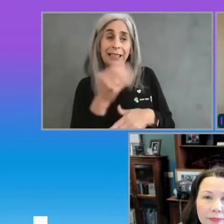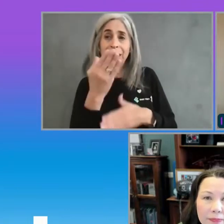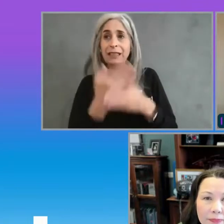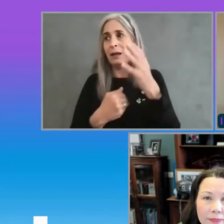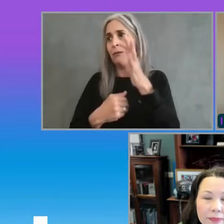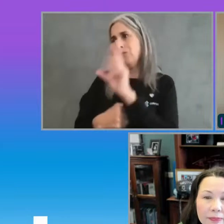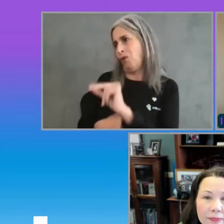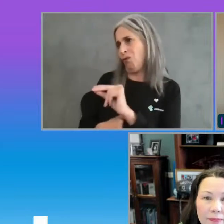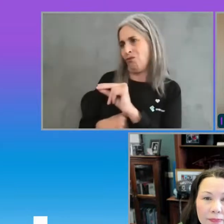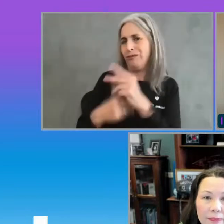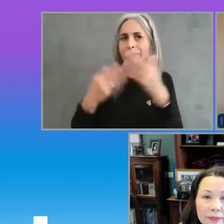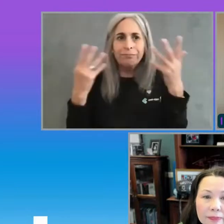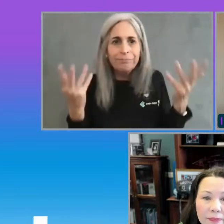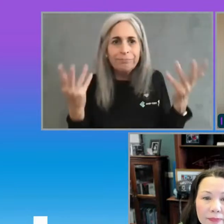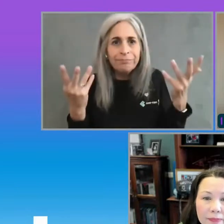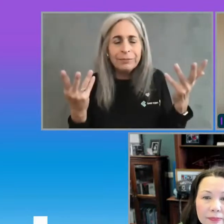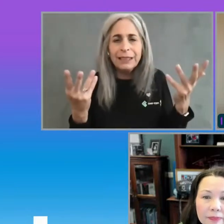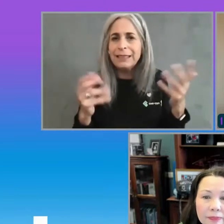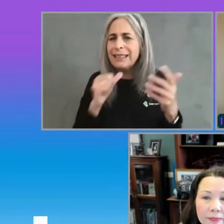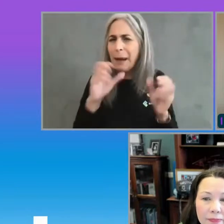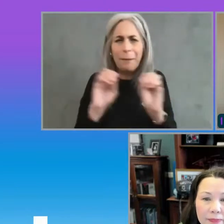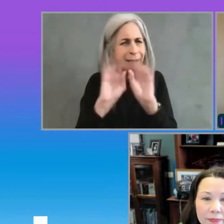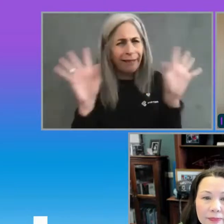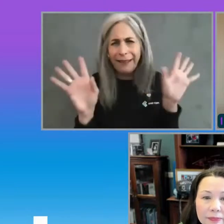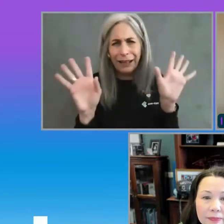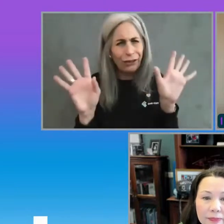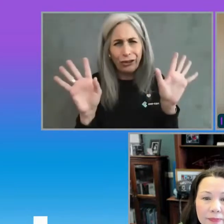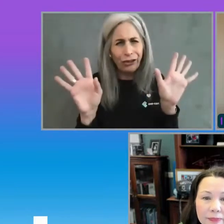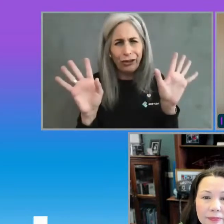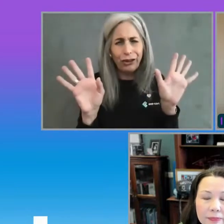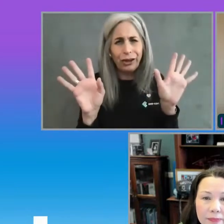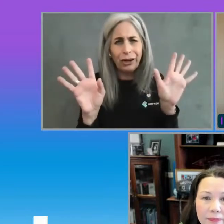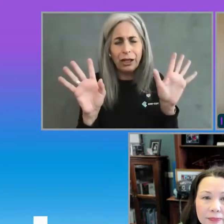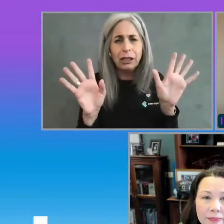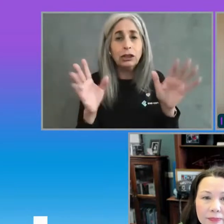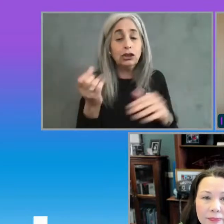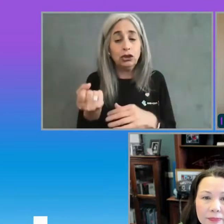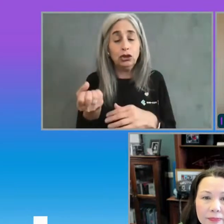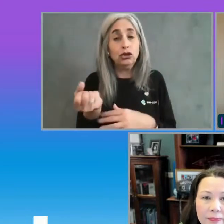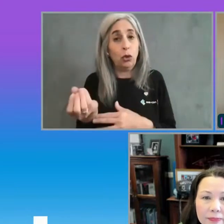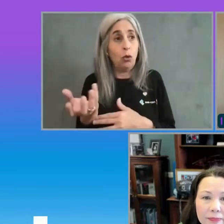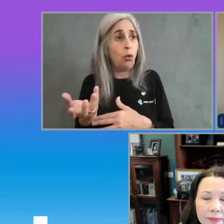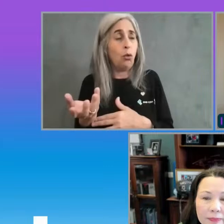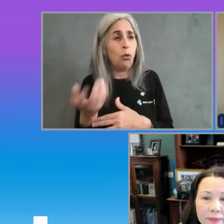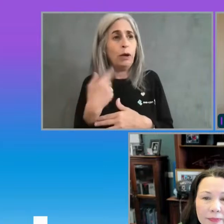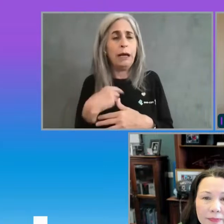it does. Other courts says it doesn't. So that hasn't been